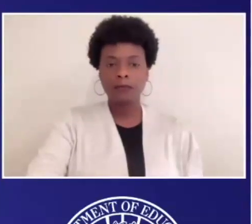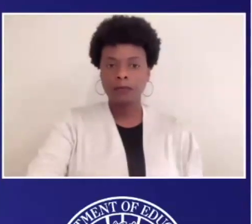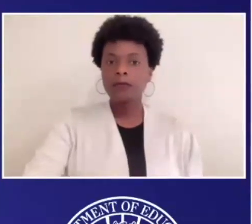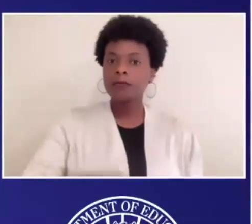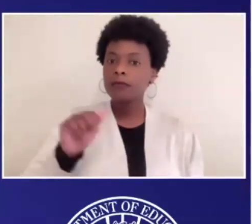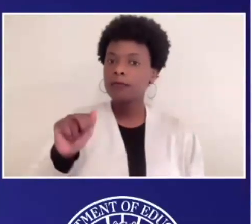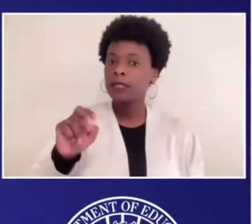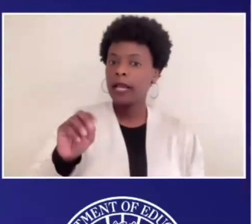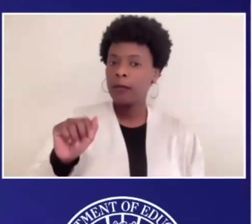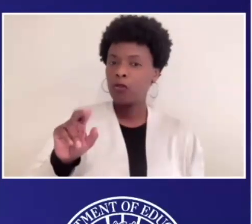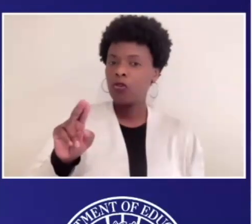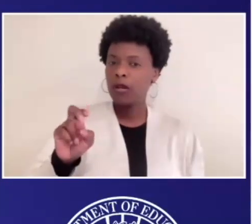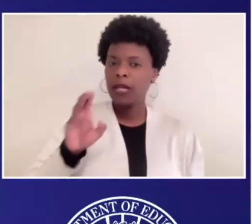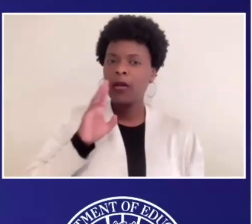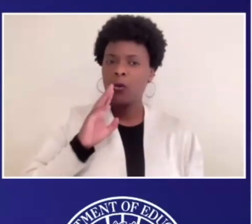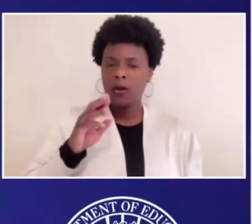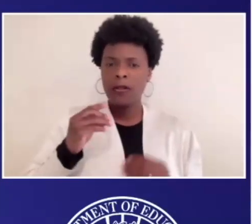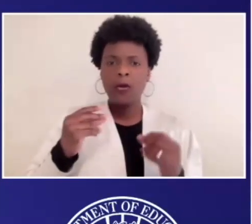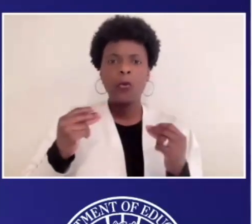Annmarie, we just want to do a quick confirmation on that.